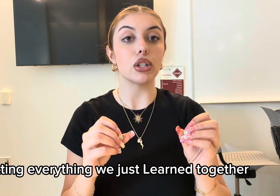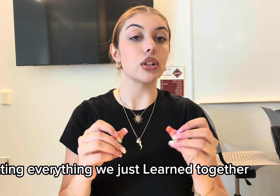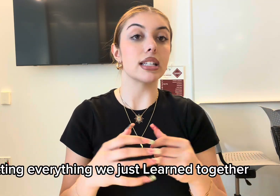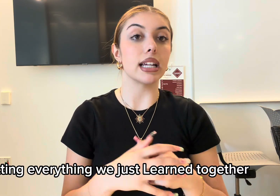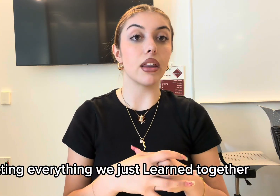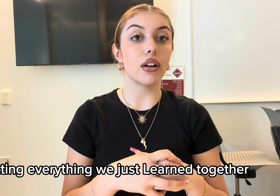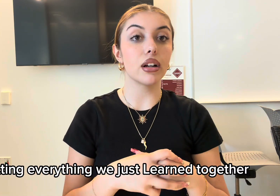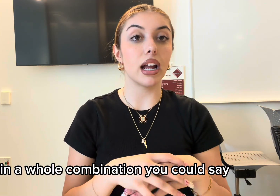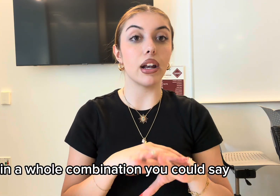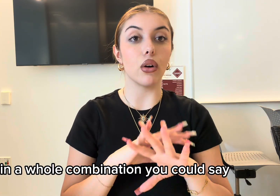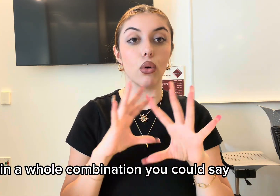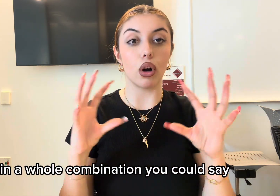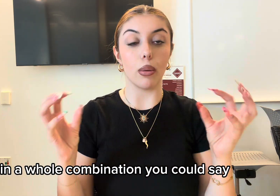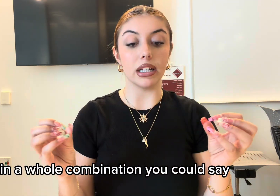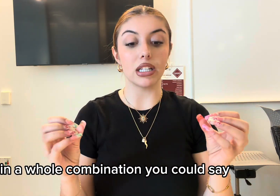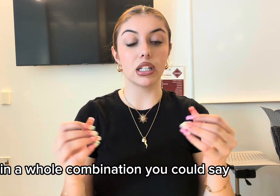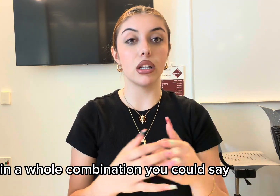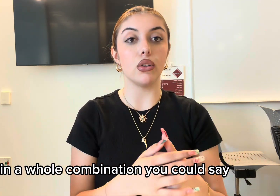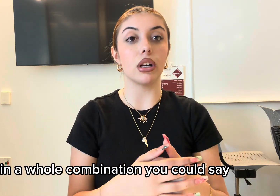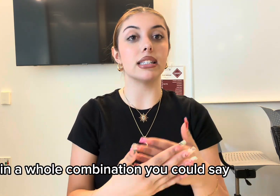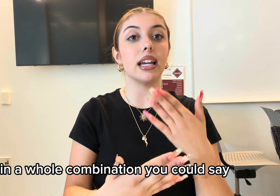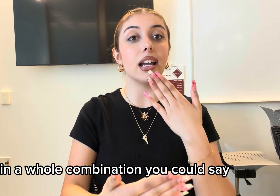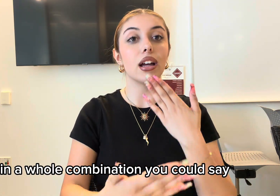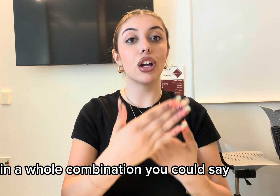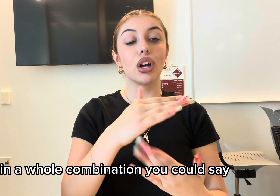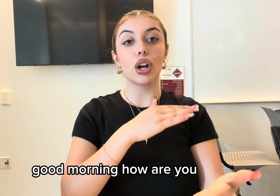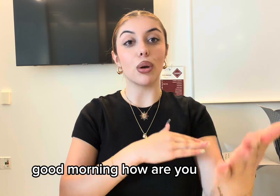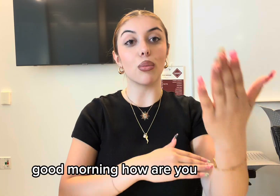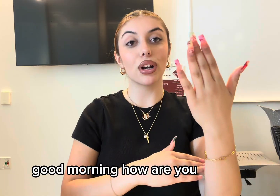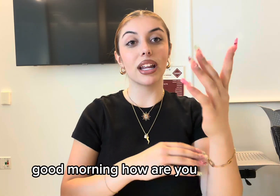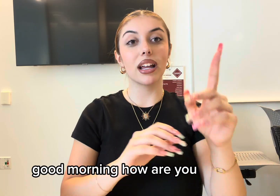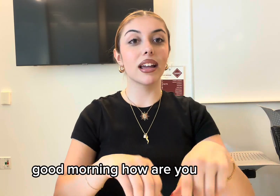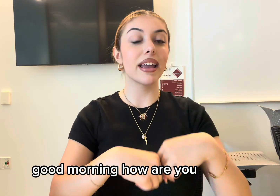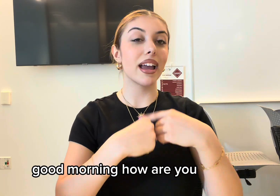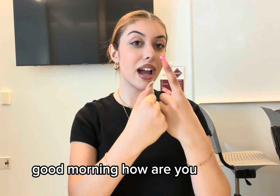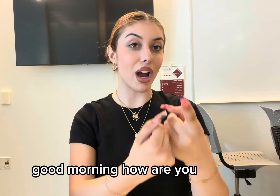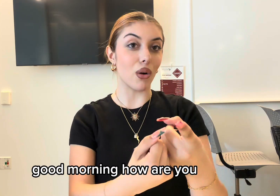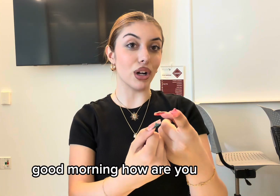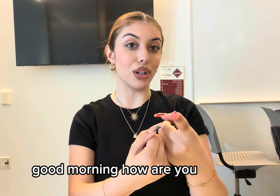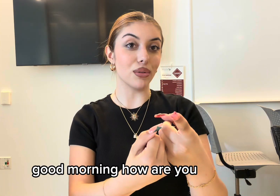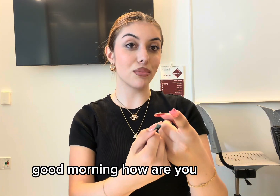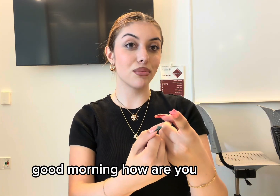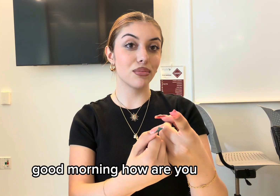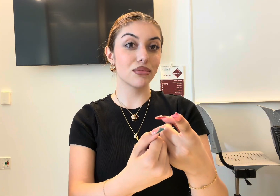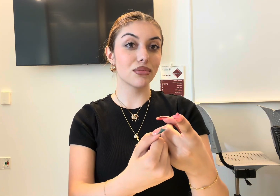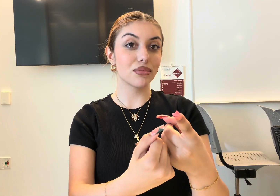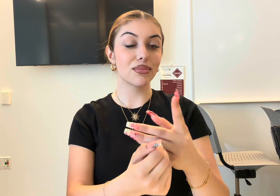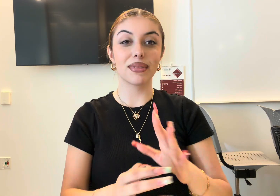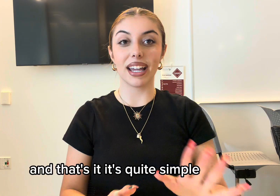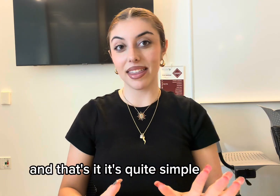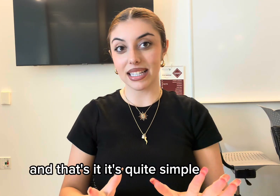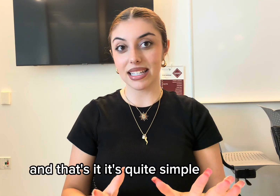just learned together in a whole combination, you could say good morning. How are you? And that's